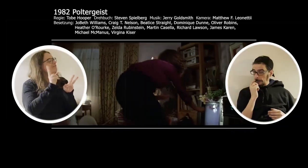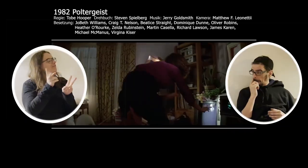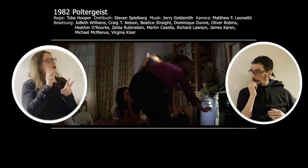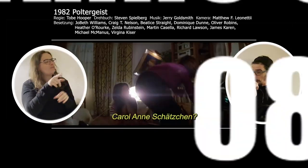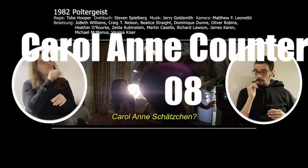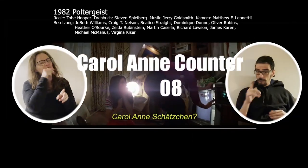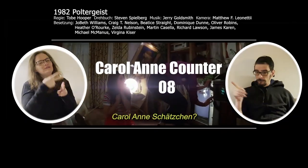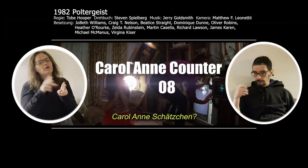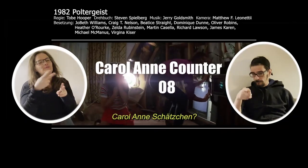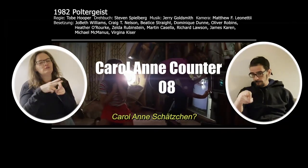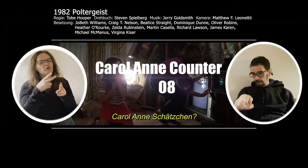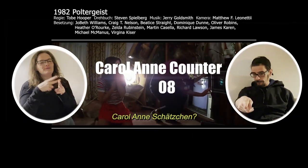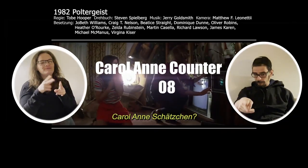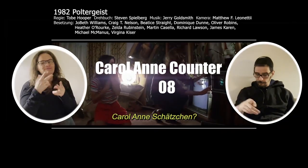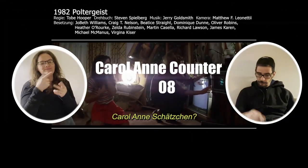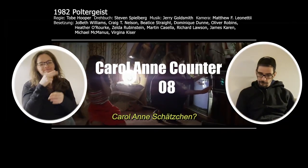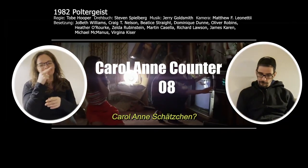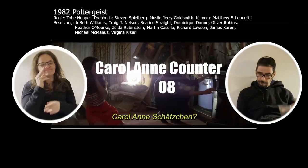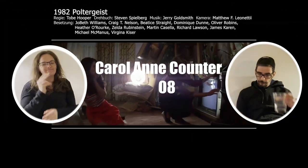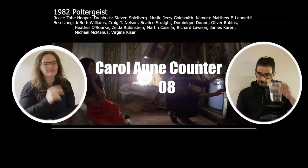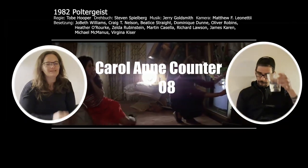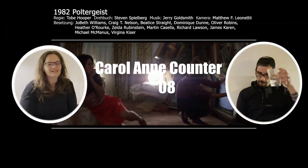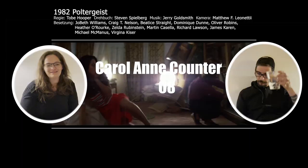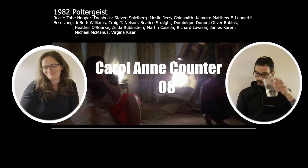Because it loves cleanliness and the pleasant scent. - Cheers!